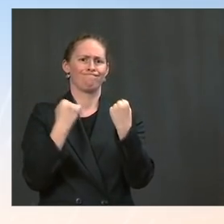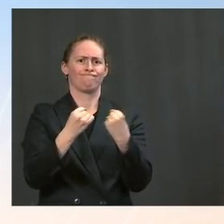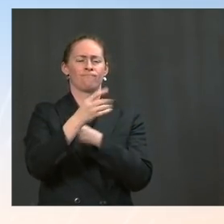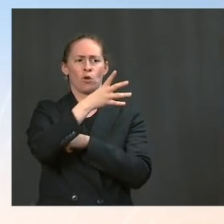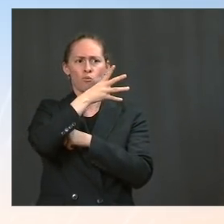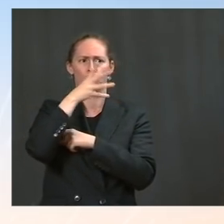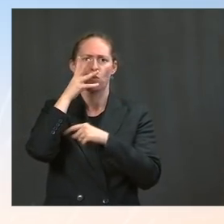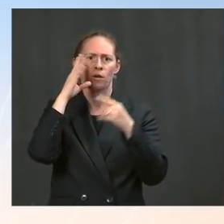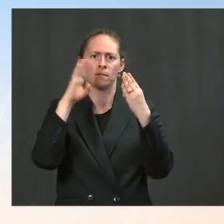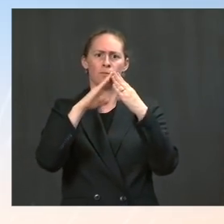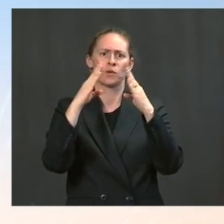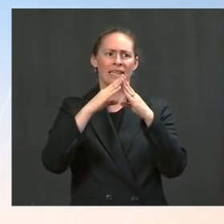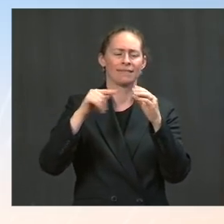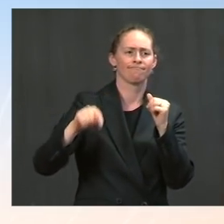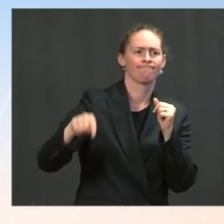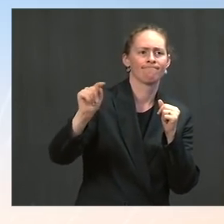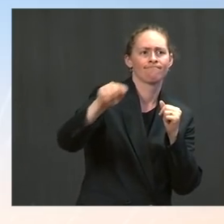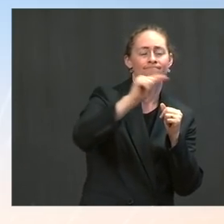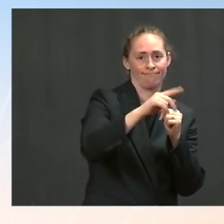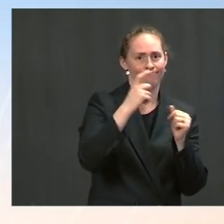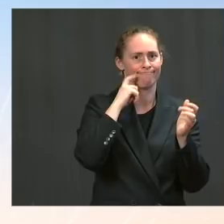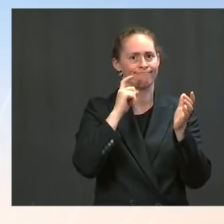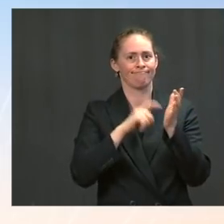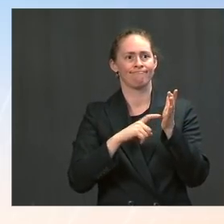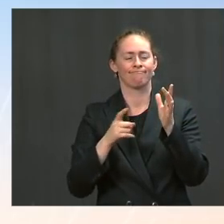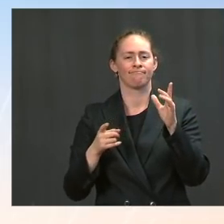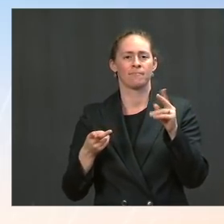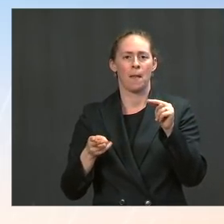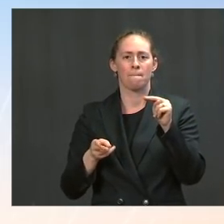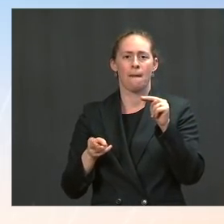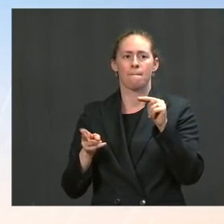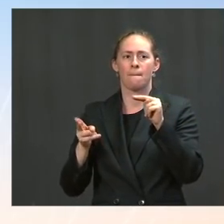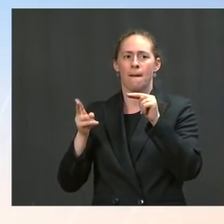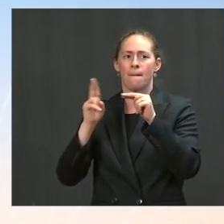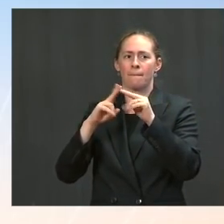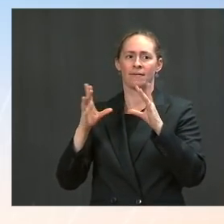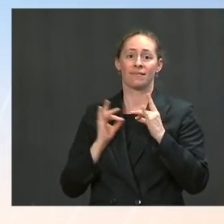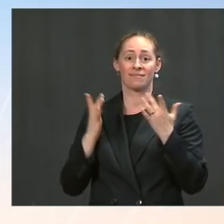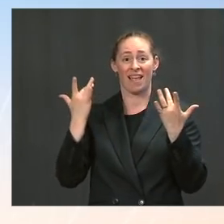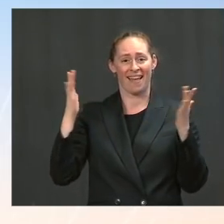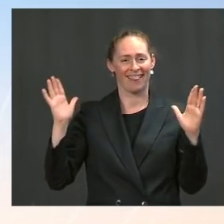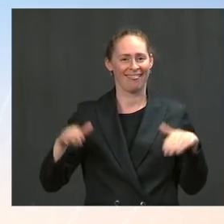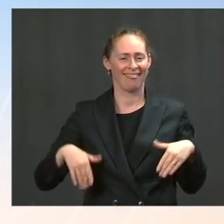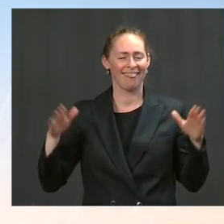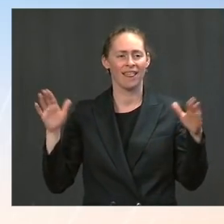which is a po- -- in terms of vacci- -- getting vaccinated, higher than the na- -- national average. That's a positive sign.